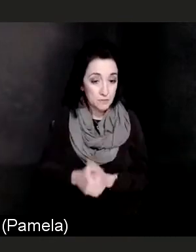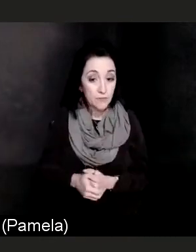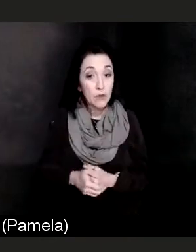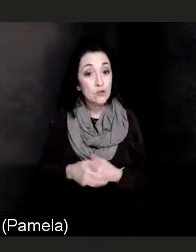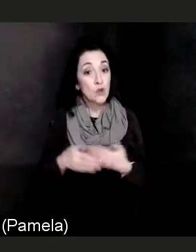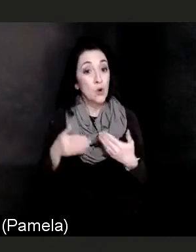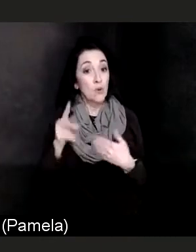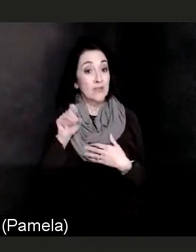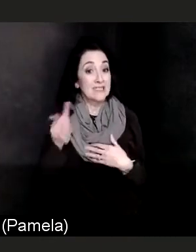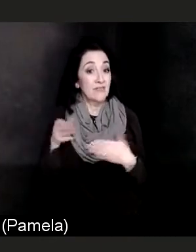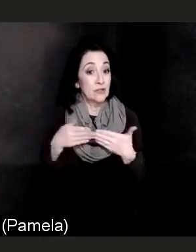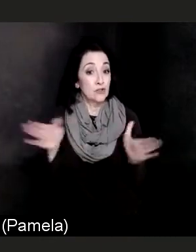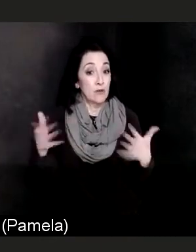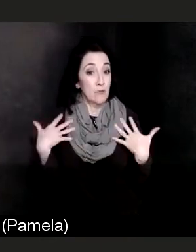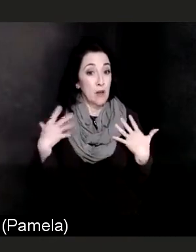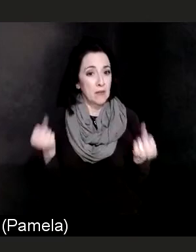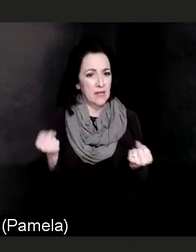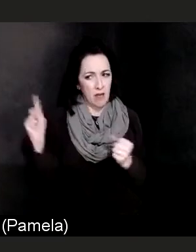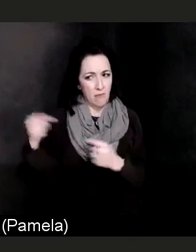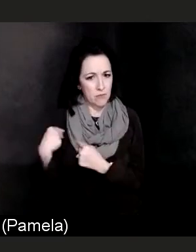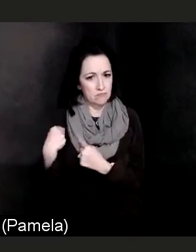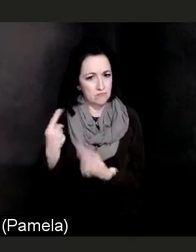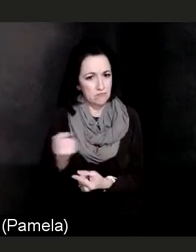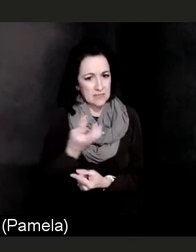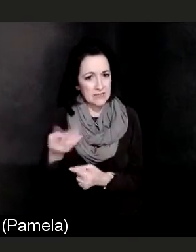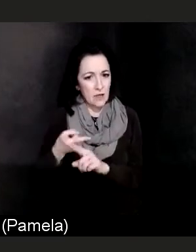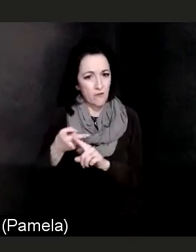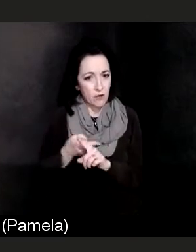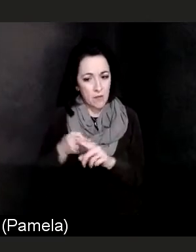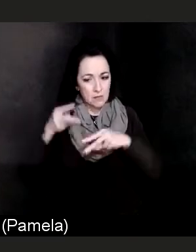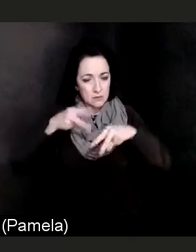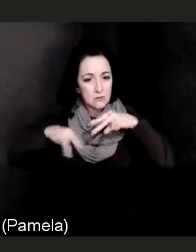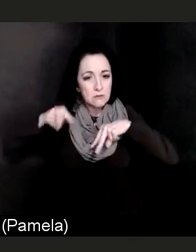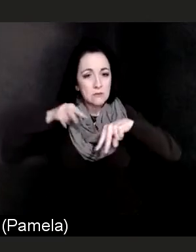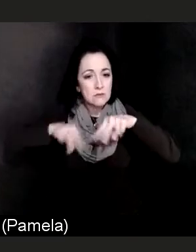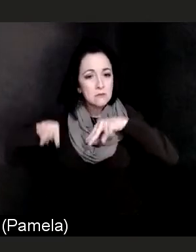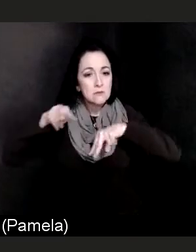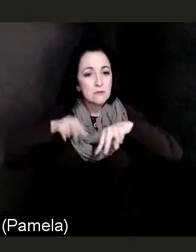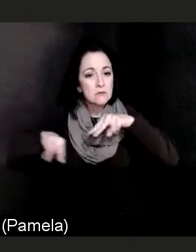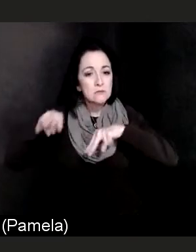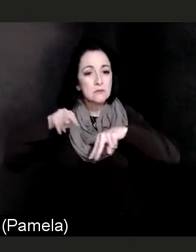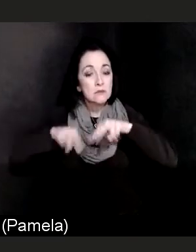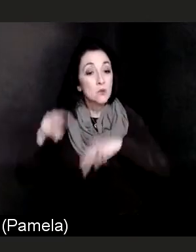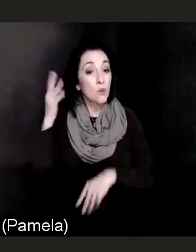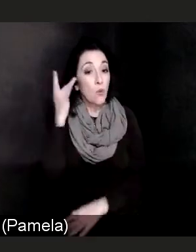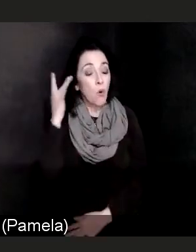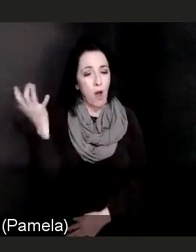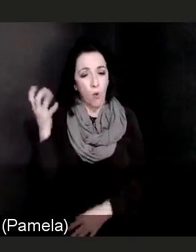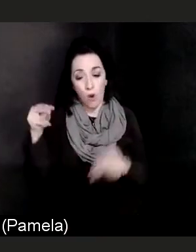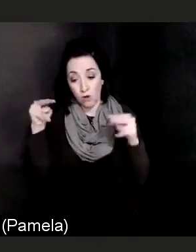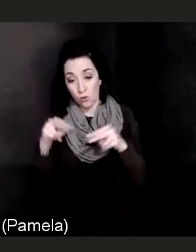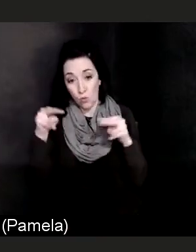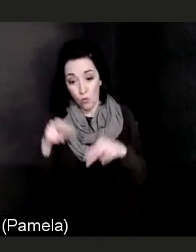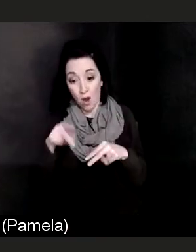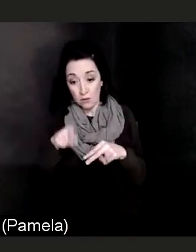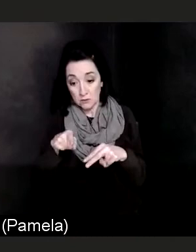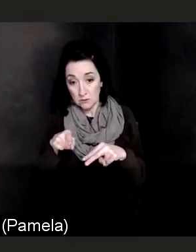for several months to identify any specific differences in the strains of the virus.